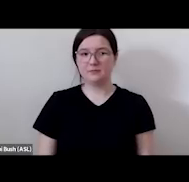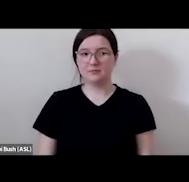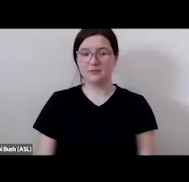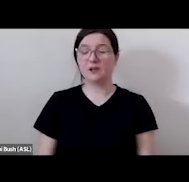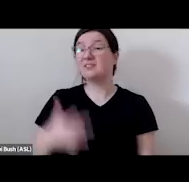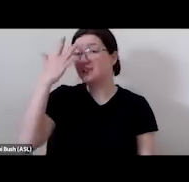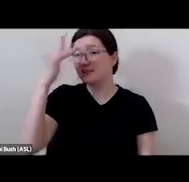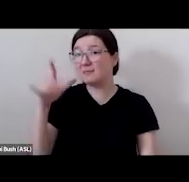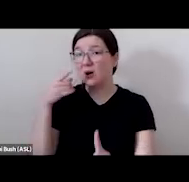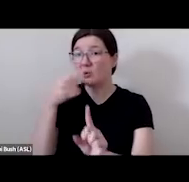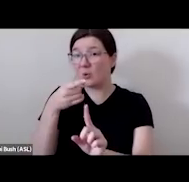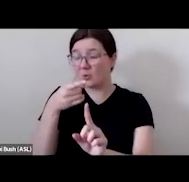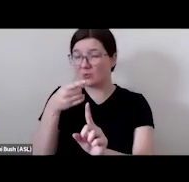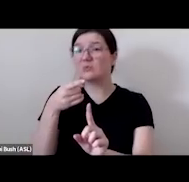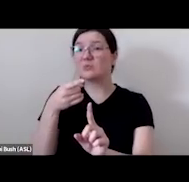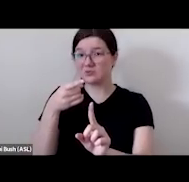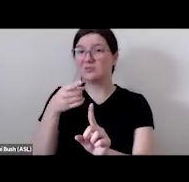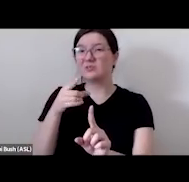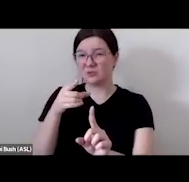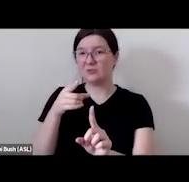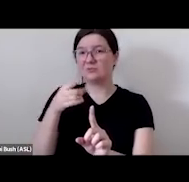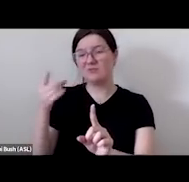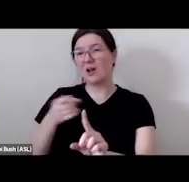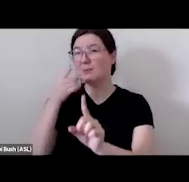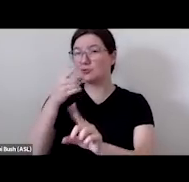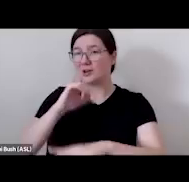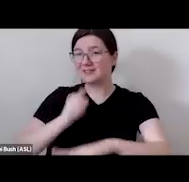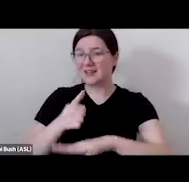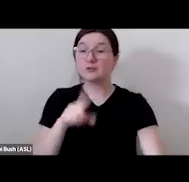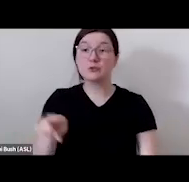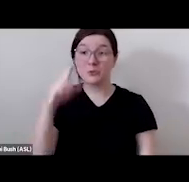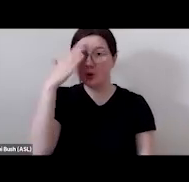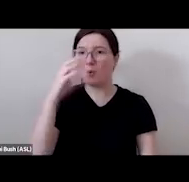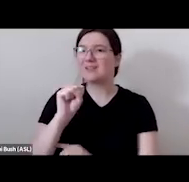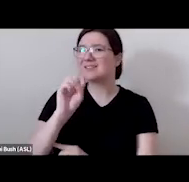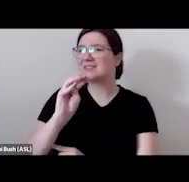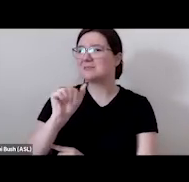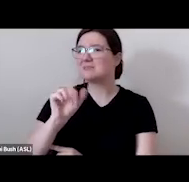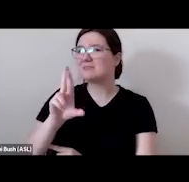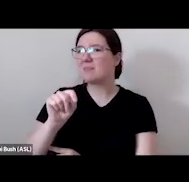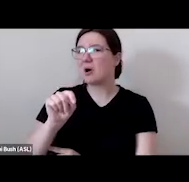For those of you who are not familiar, smart goals are specific, measurable,